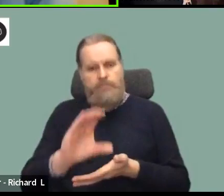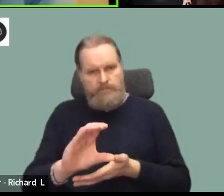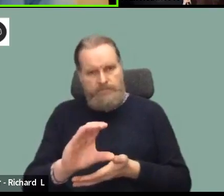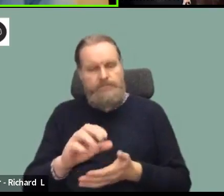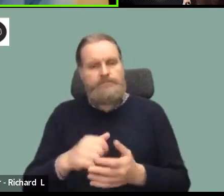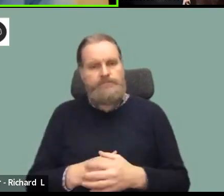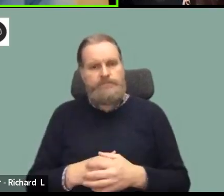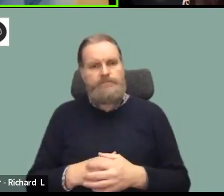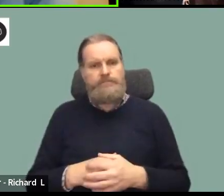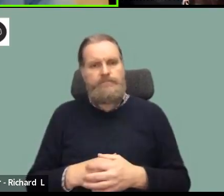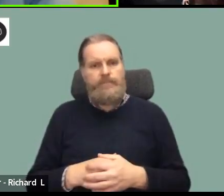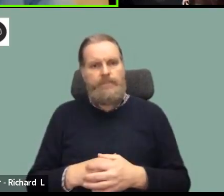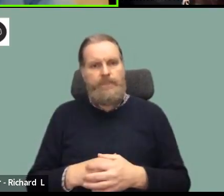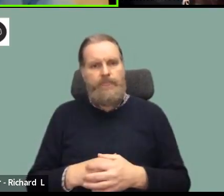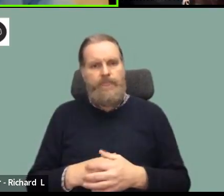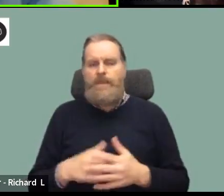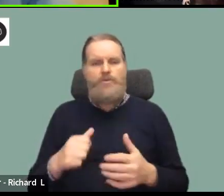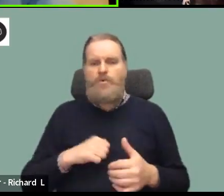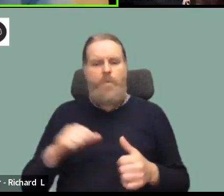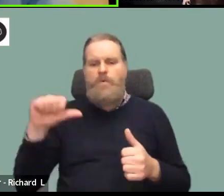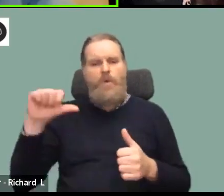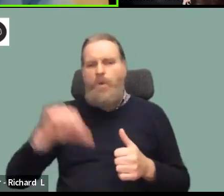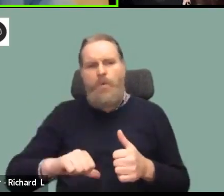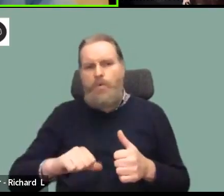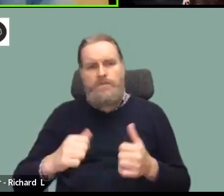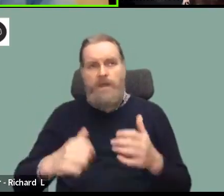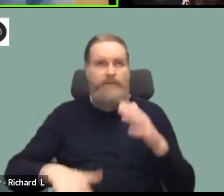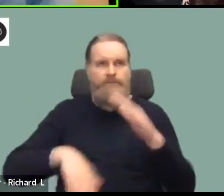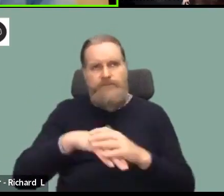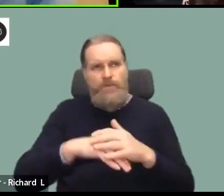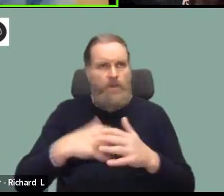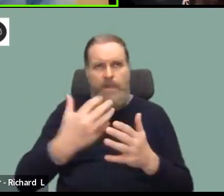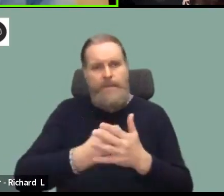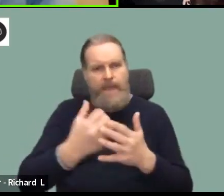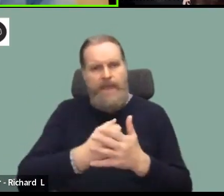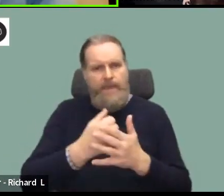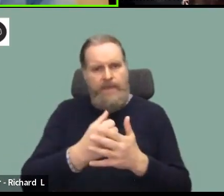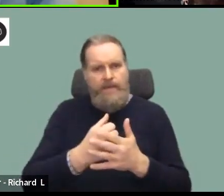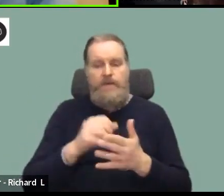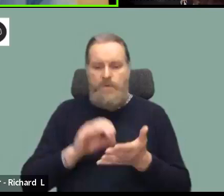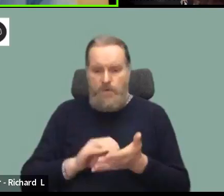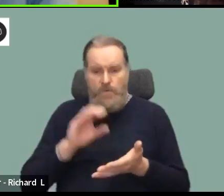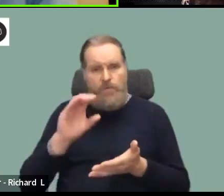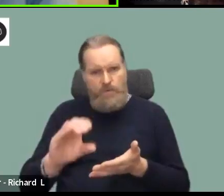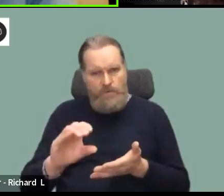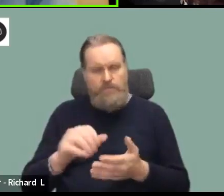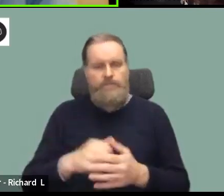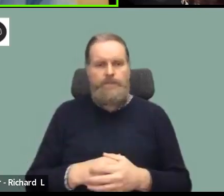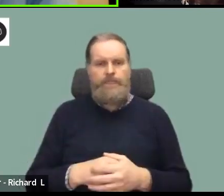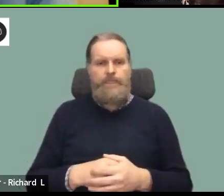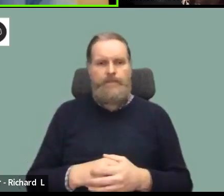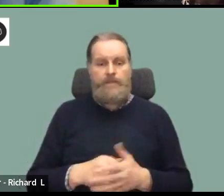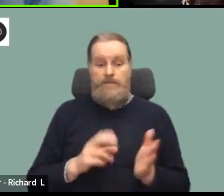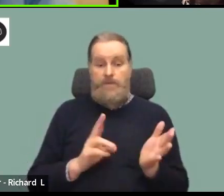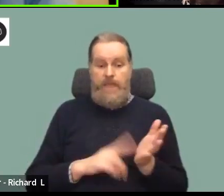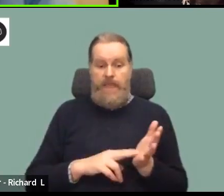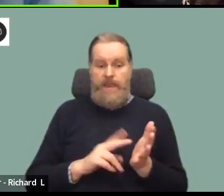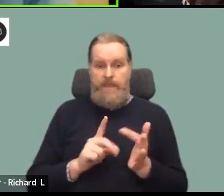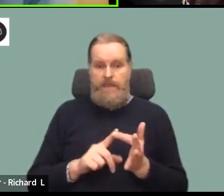And that means that. that one's walk that was what will happen here is that people are not losing pay for being on strike. And now what the.